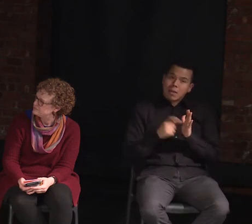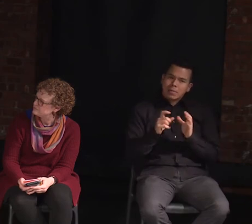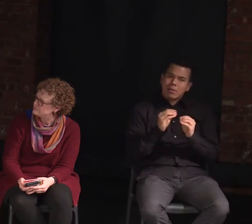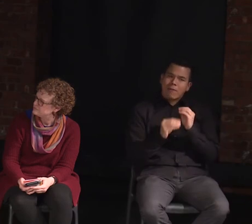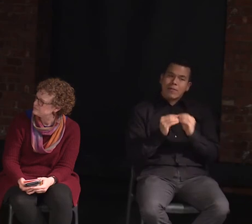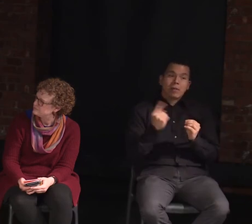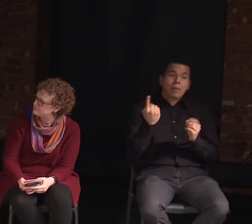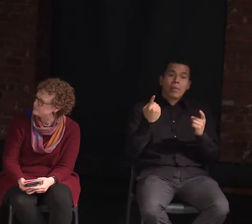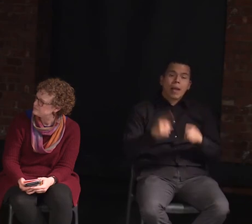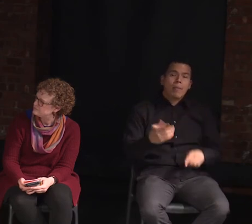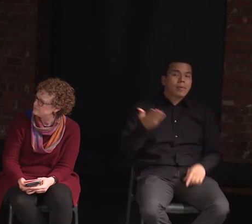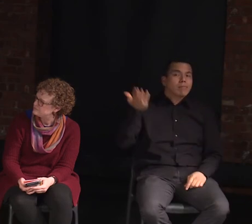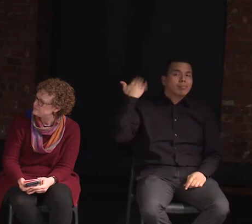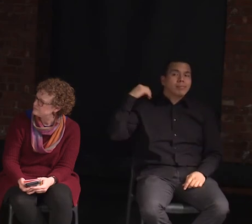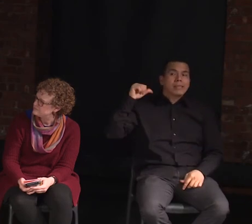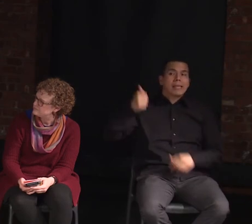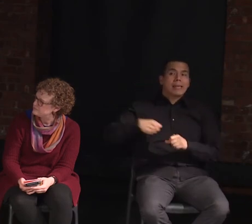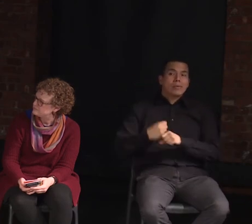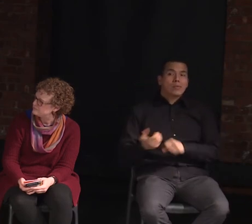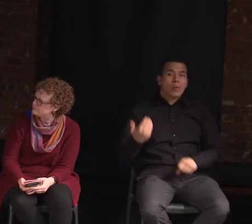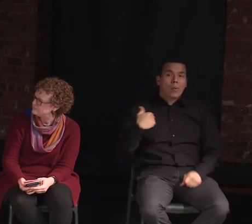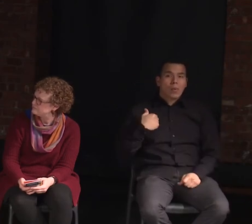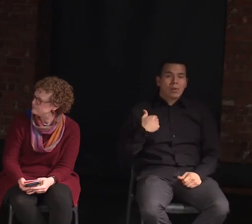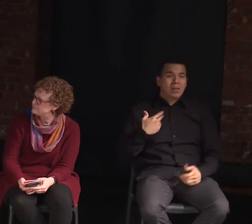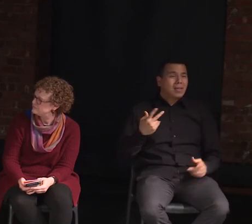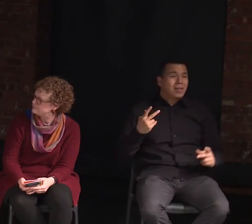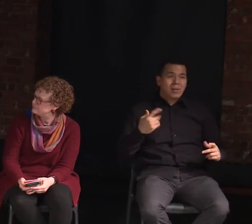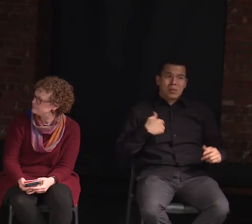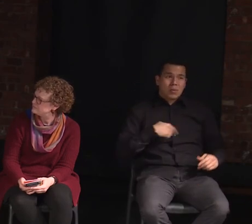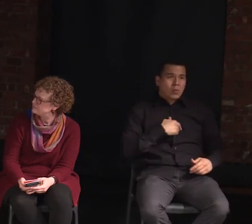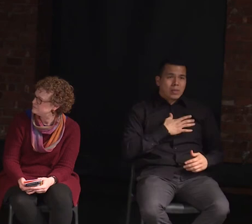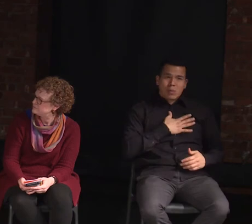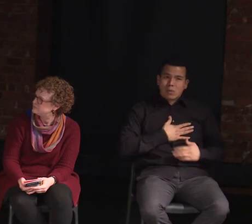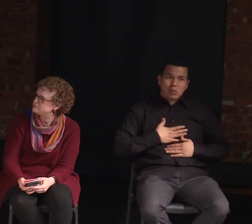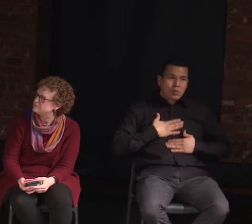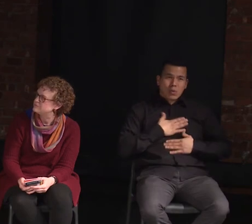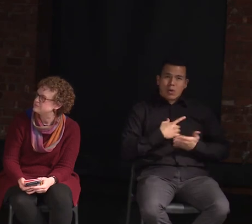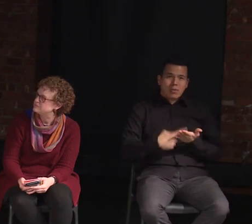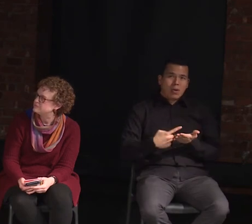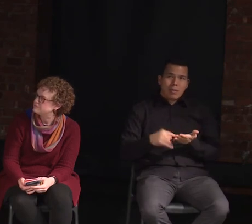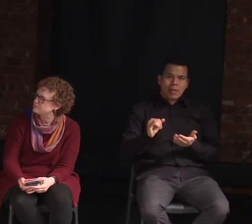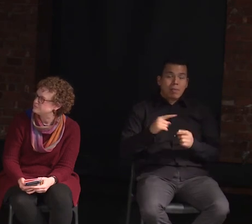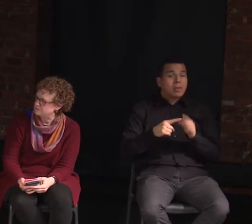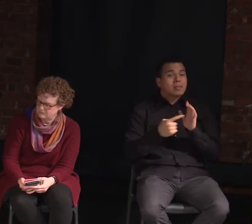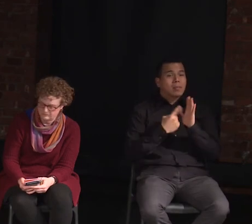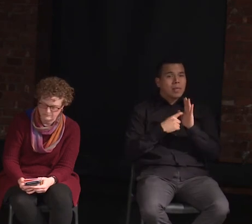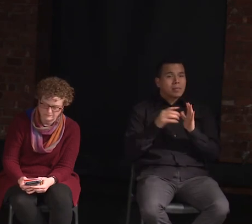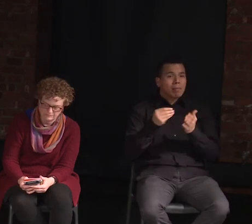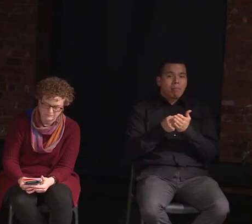that no one likes to talk about but it happens and you need money to just recover from a